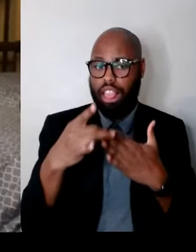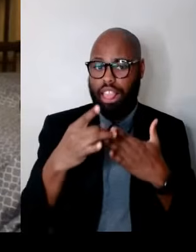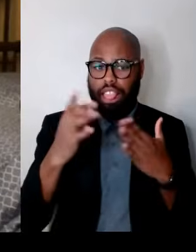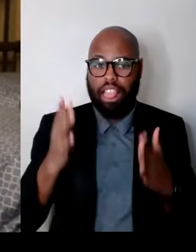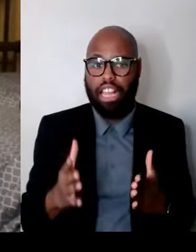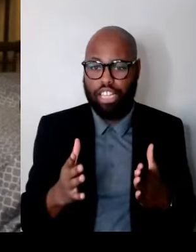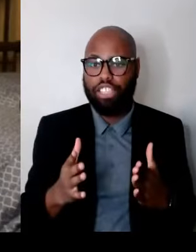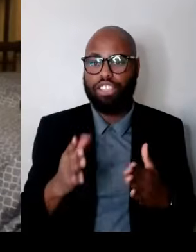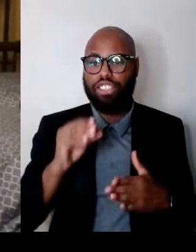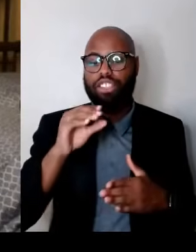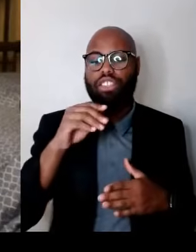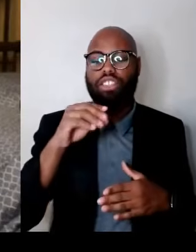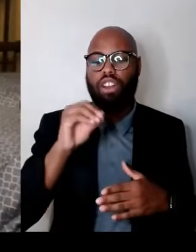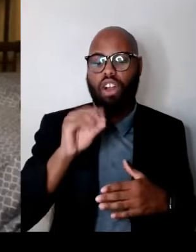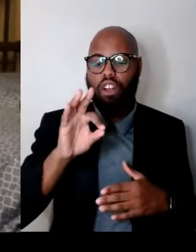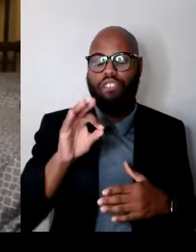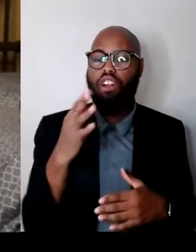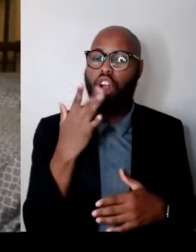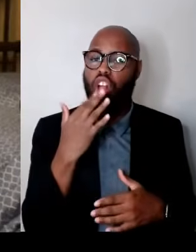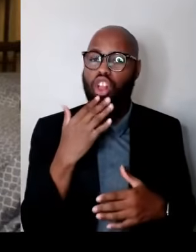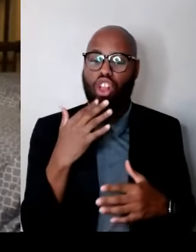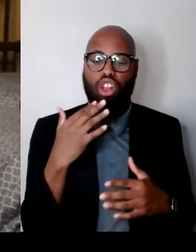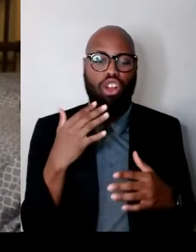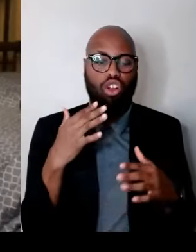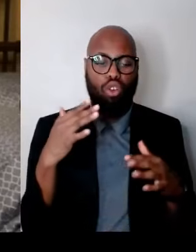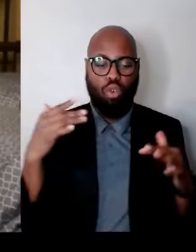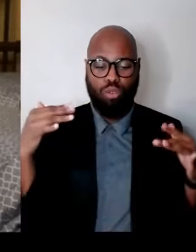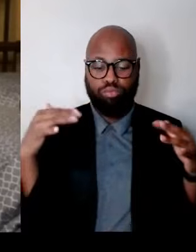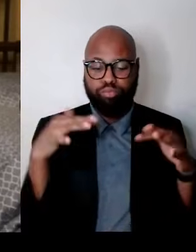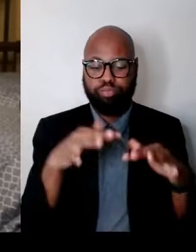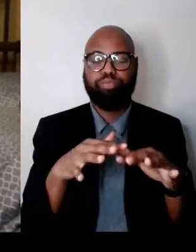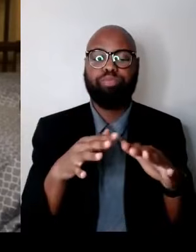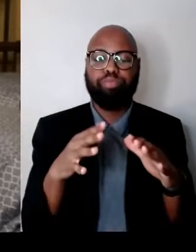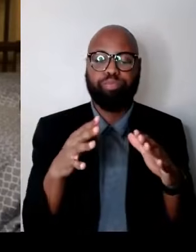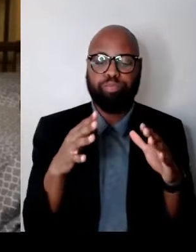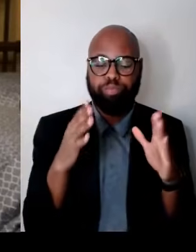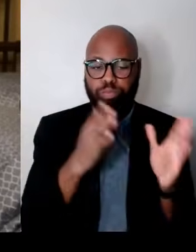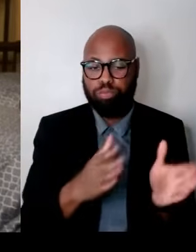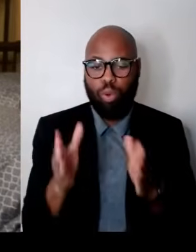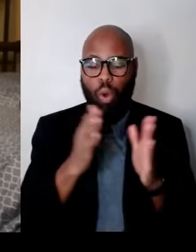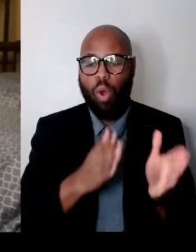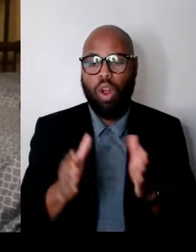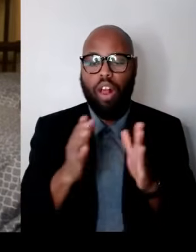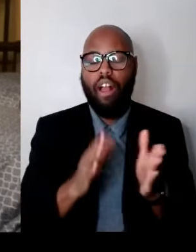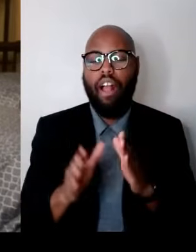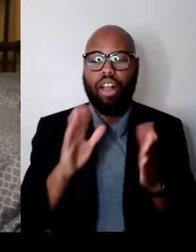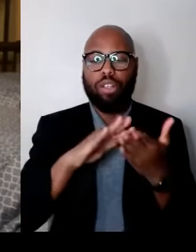who are organizing in communities, but really I wanna pose a challenge to white leaders,